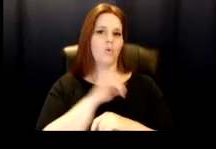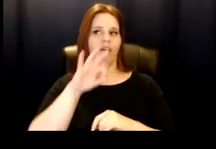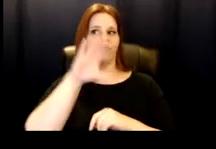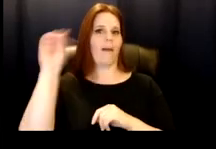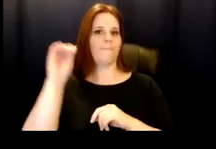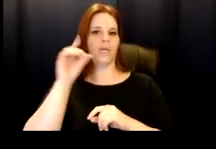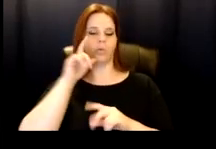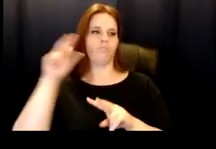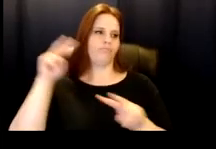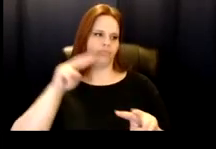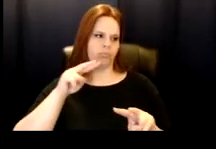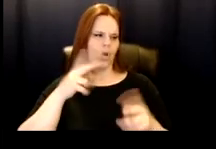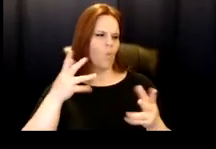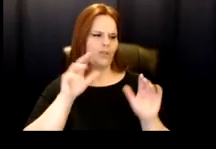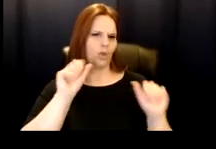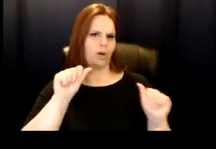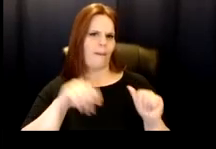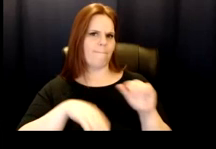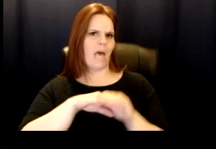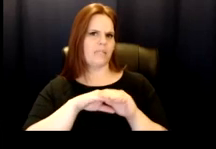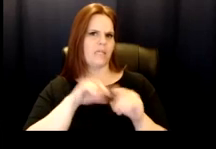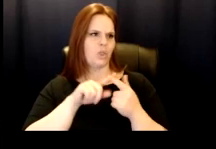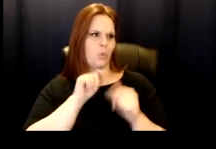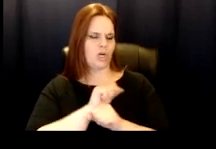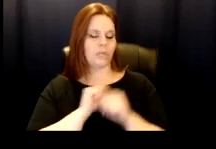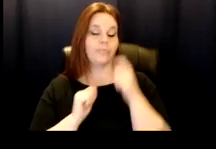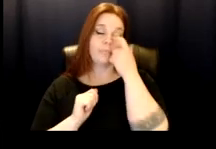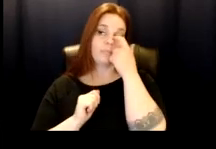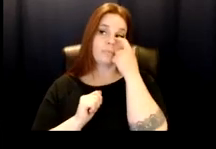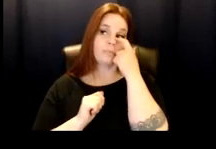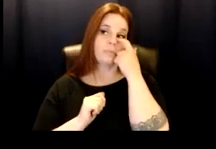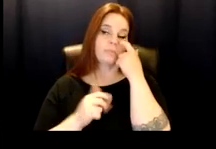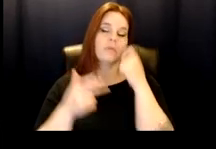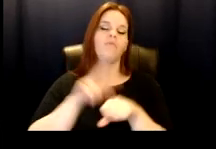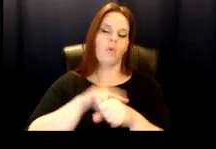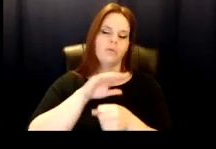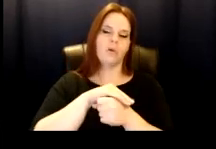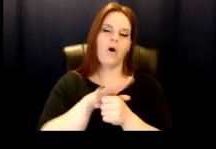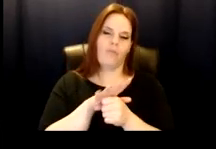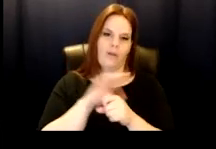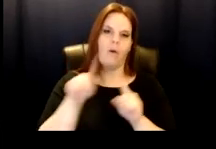capacity to work. Of course, COVID only made some of those disparities in employment for